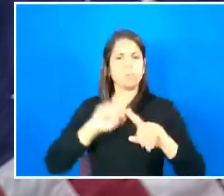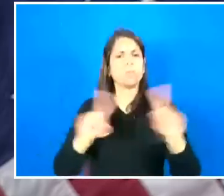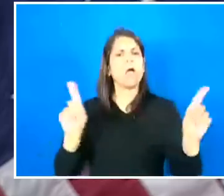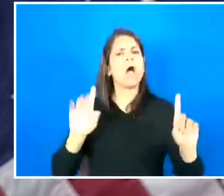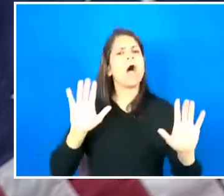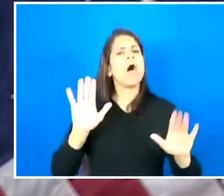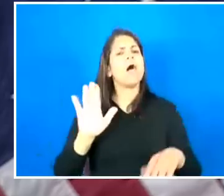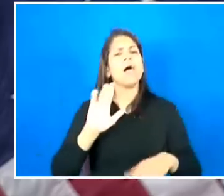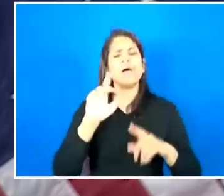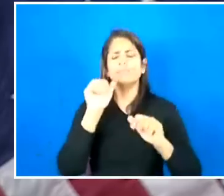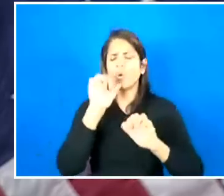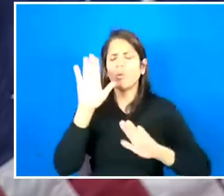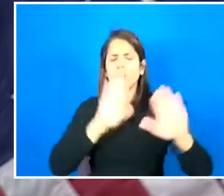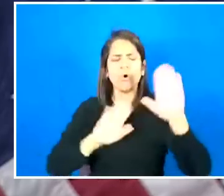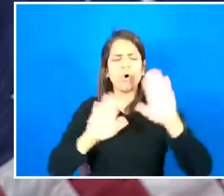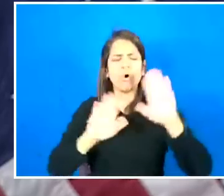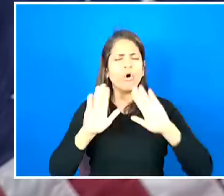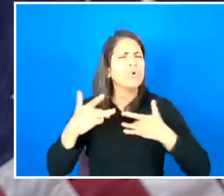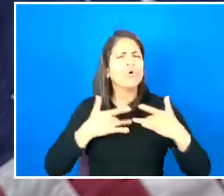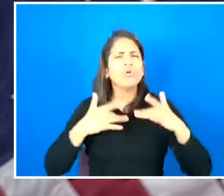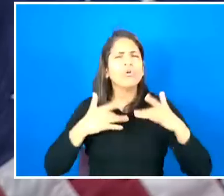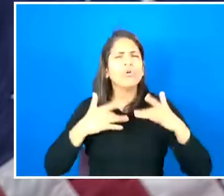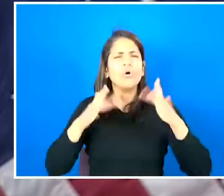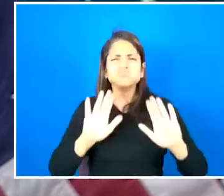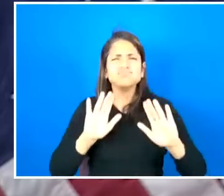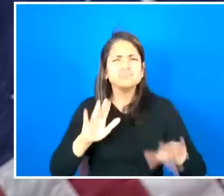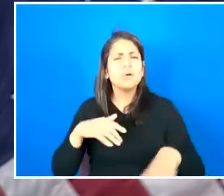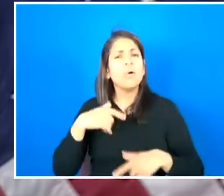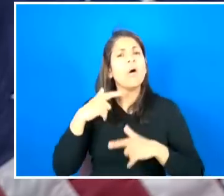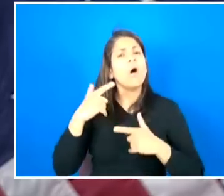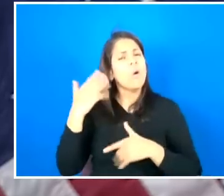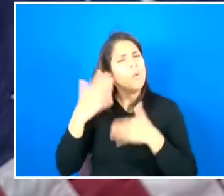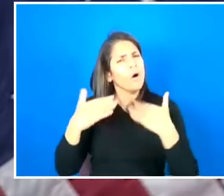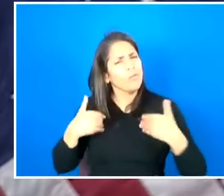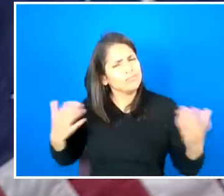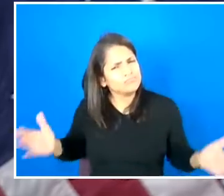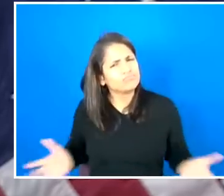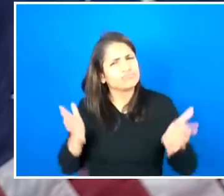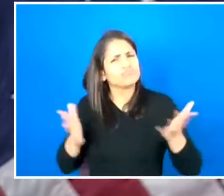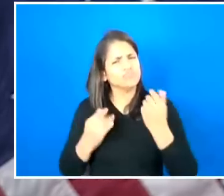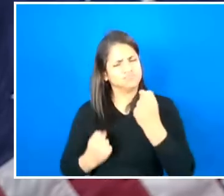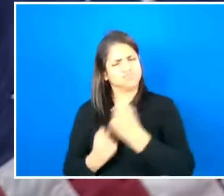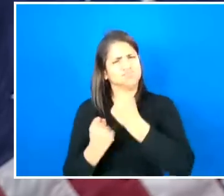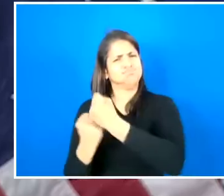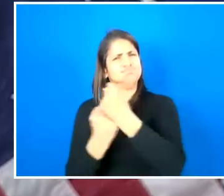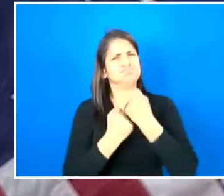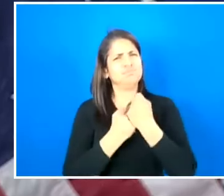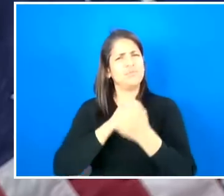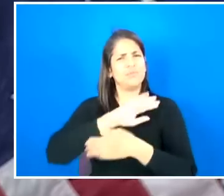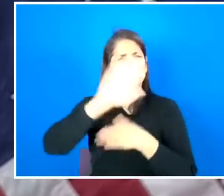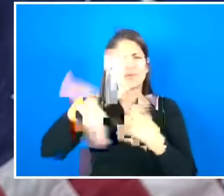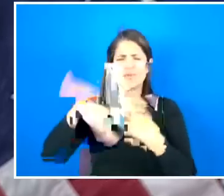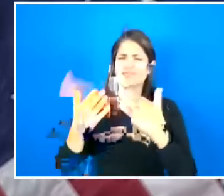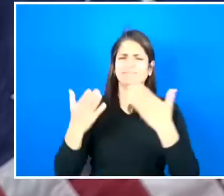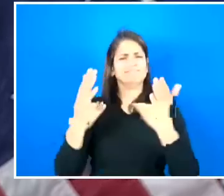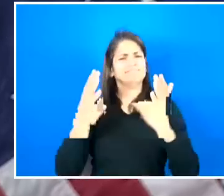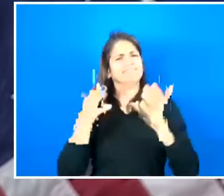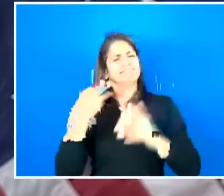DOES NOT TAKE AWAY OUR BELIEF INOU Y AND OUR SENSE OF THE HUMAN MOMT.EN THIS MOMENT IS SO